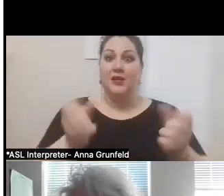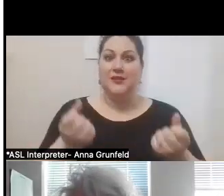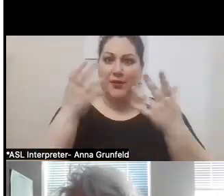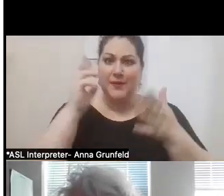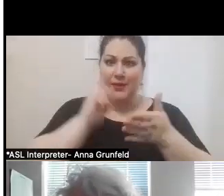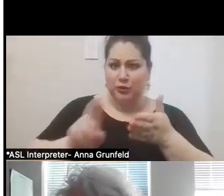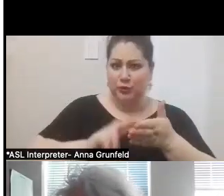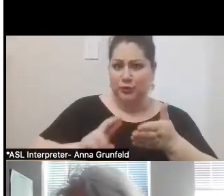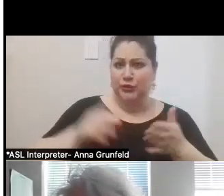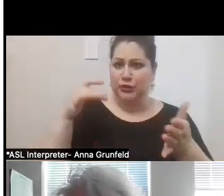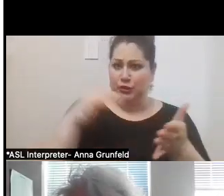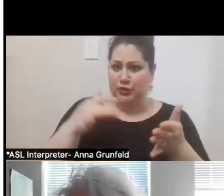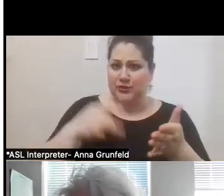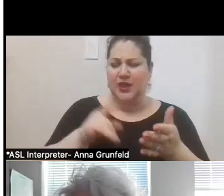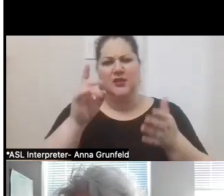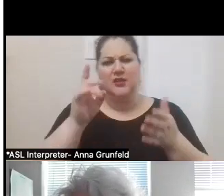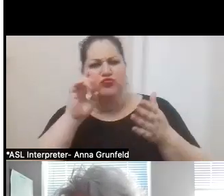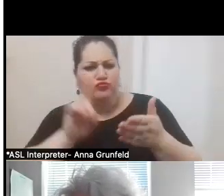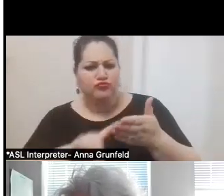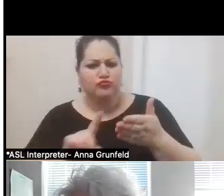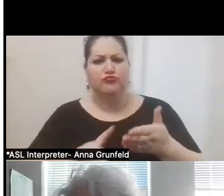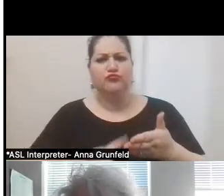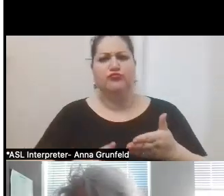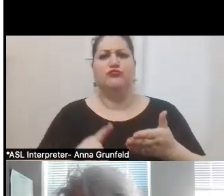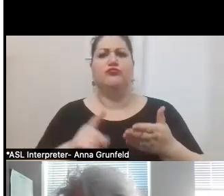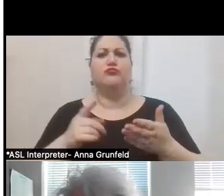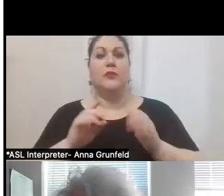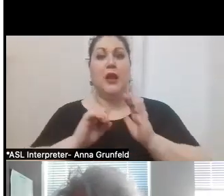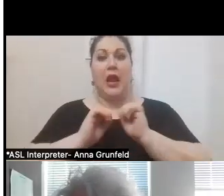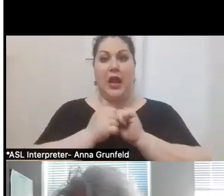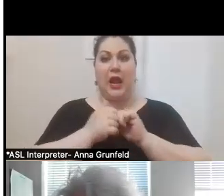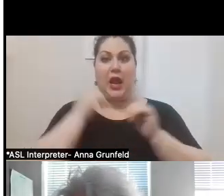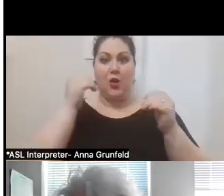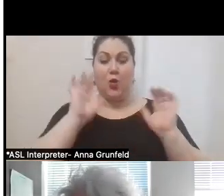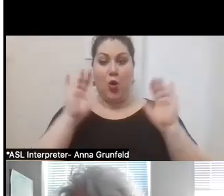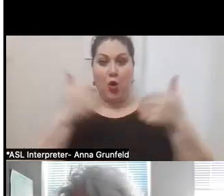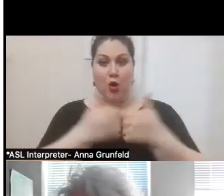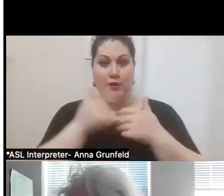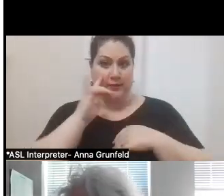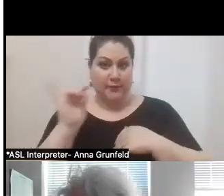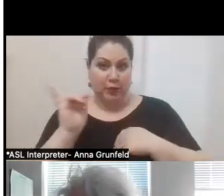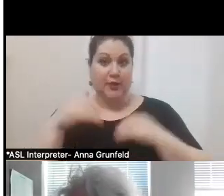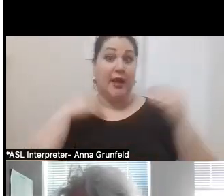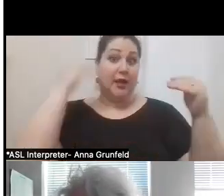the presentation of autism in adults, aging and adults, marital relationships